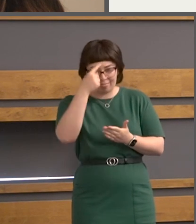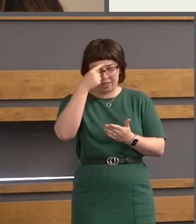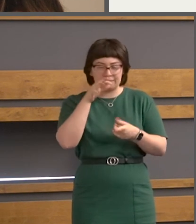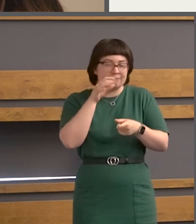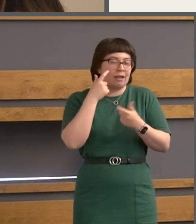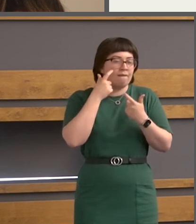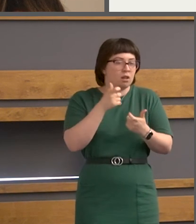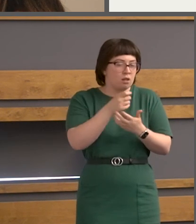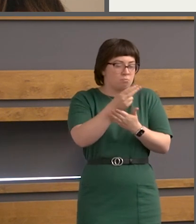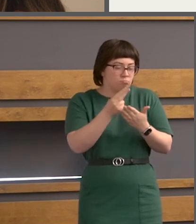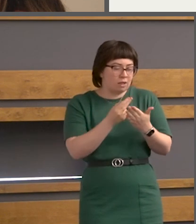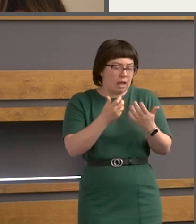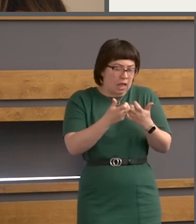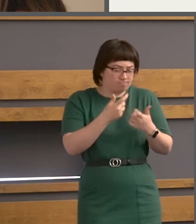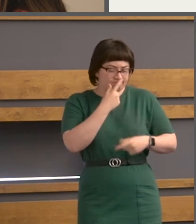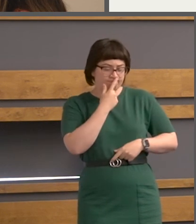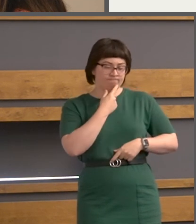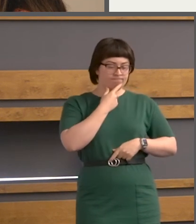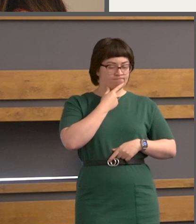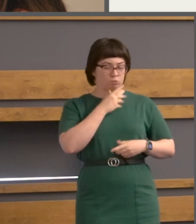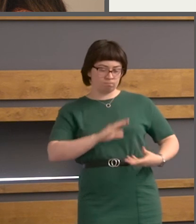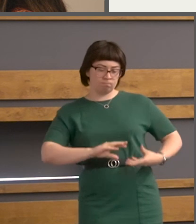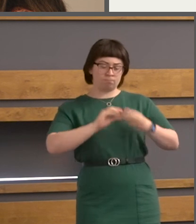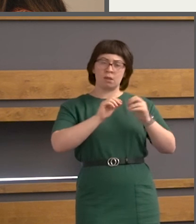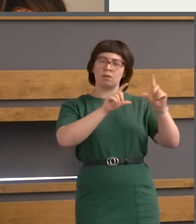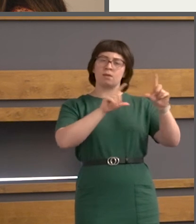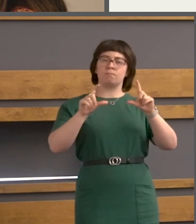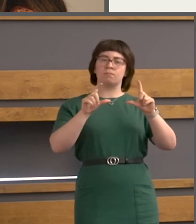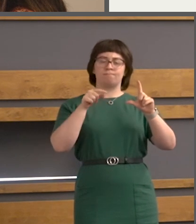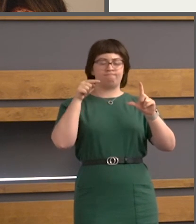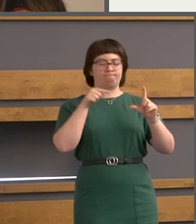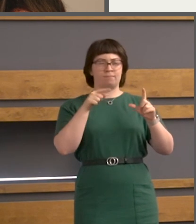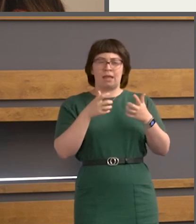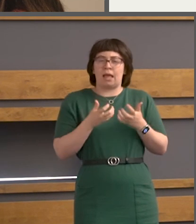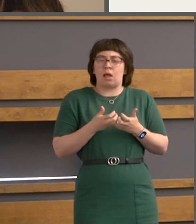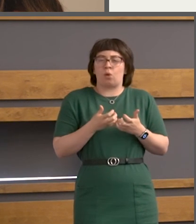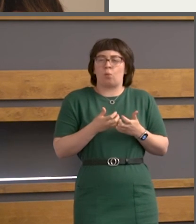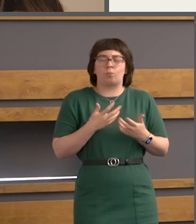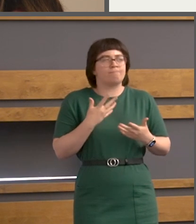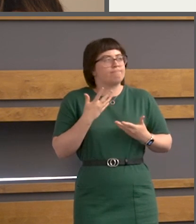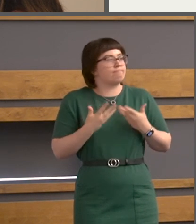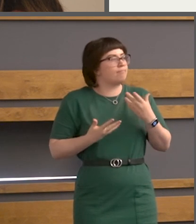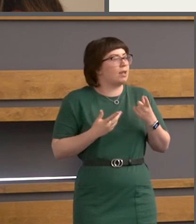of how can I construct an image in a way that is sort of resisting